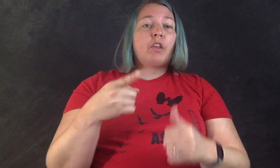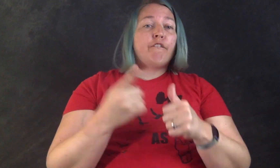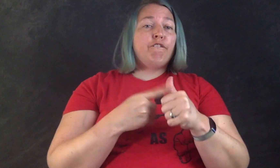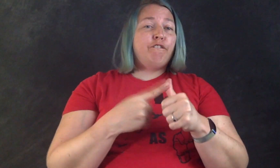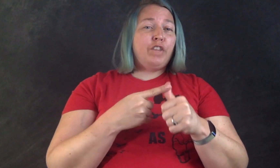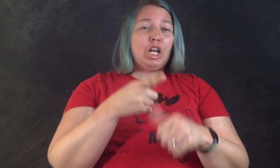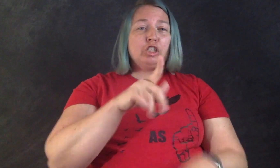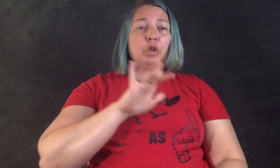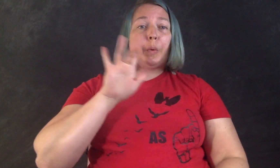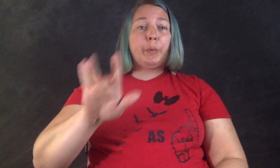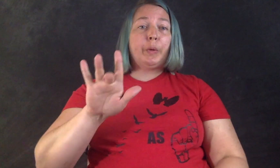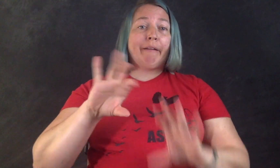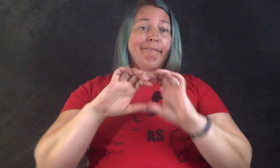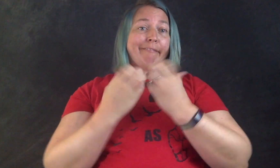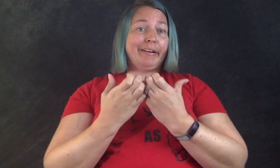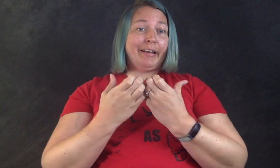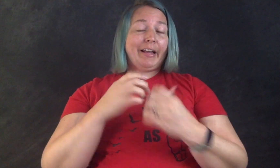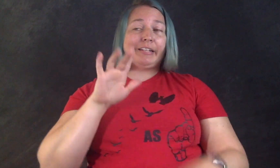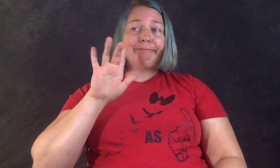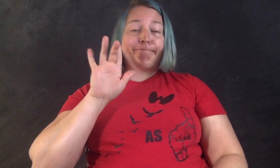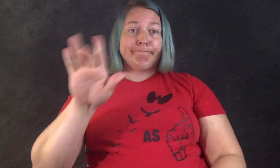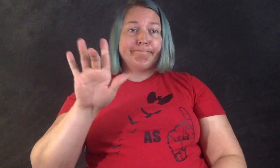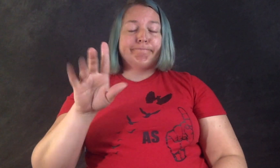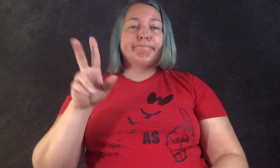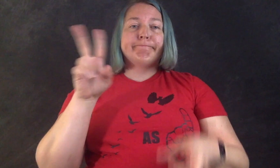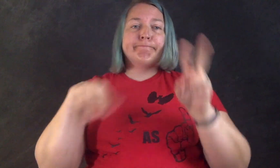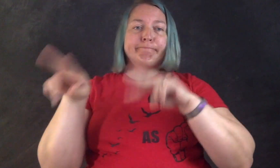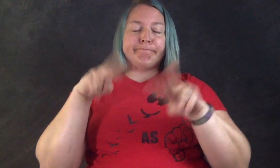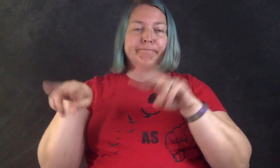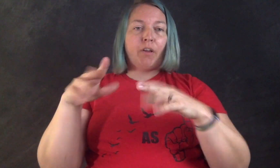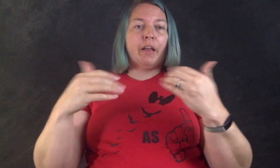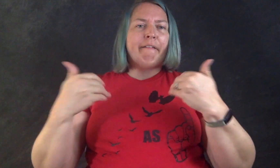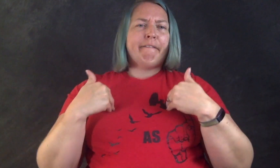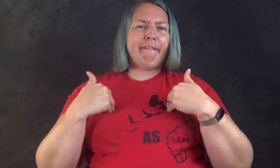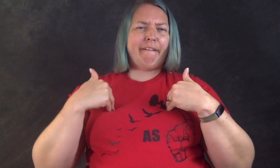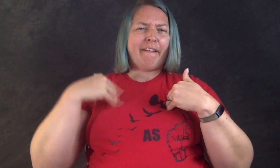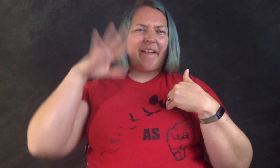First, of course click on the class you want to go into (American Sign Lang I in this case)